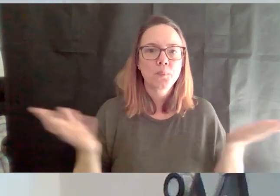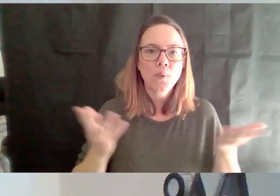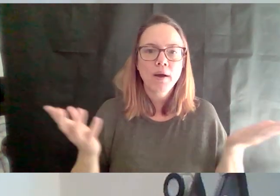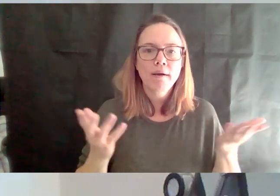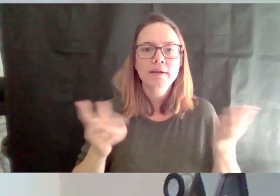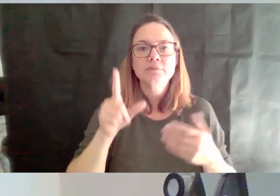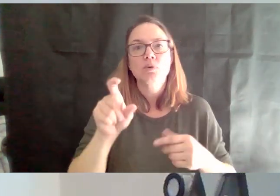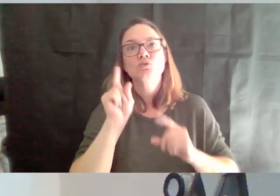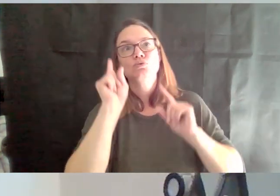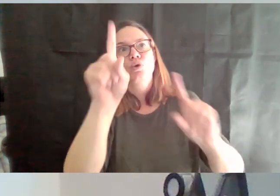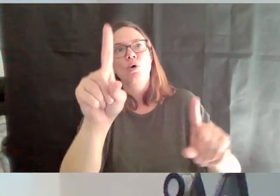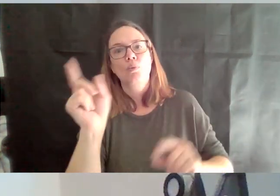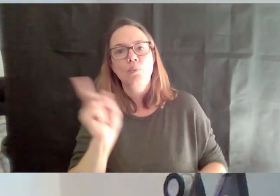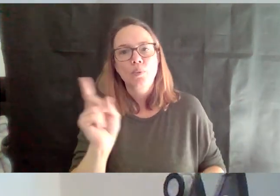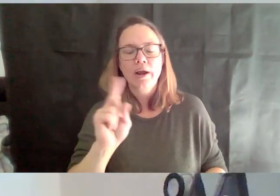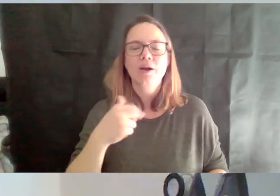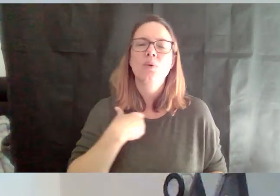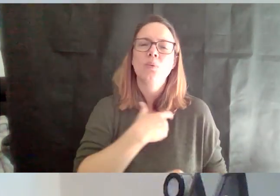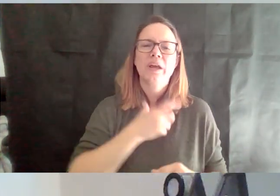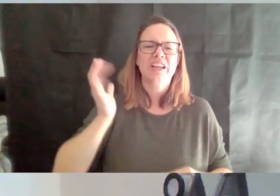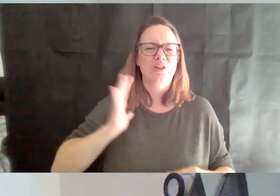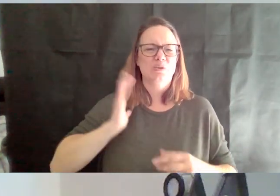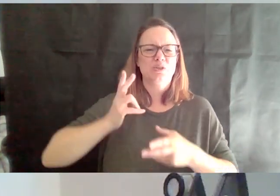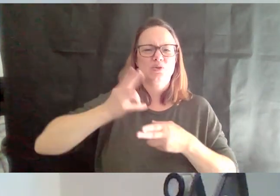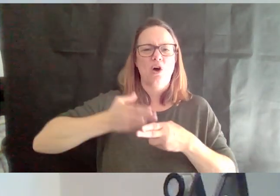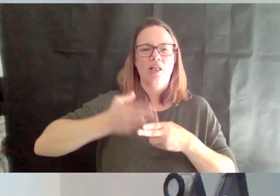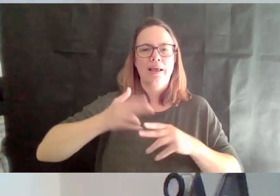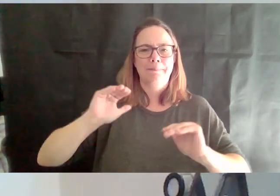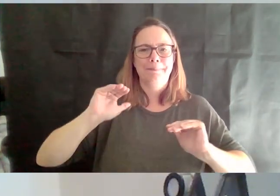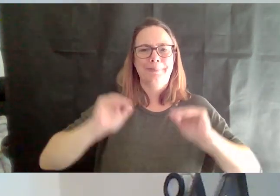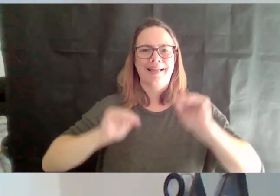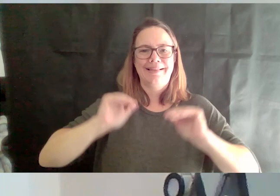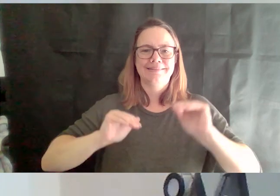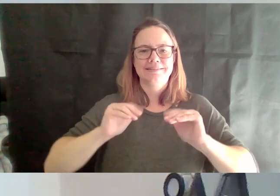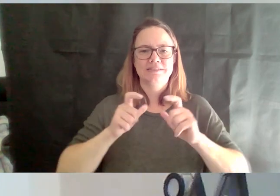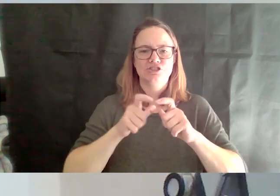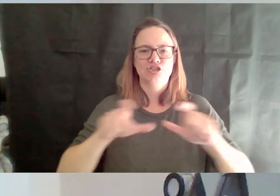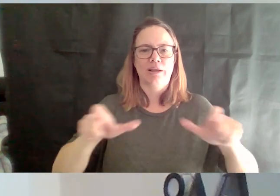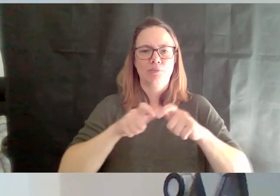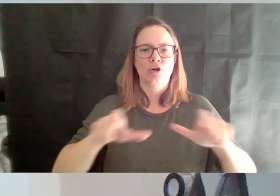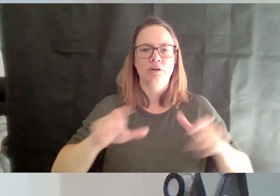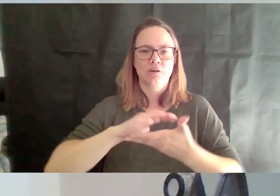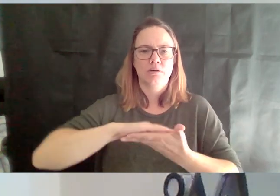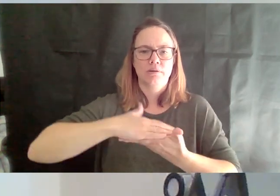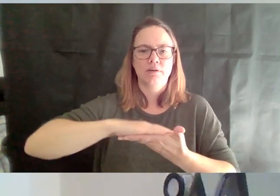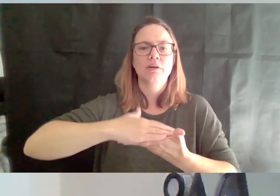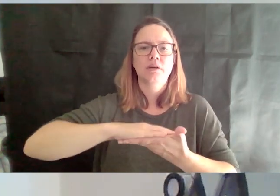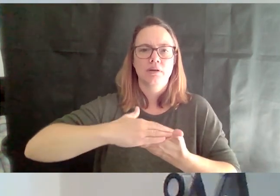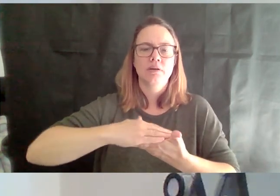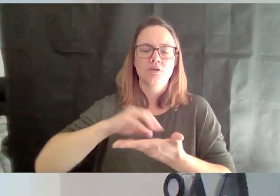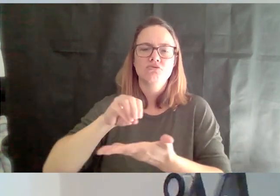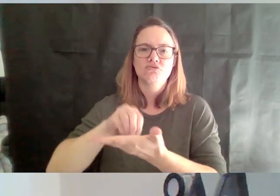Way back in the '80s, we called it balancing our checkbook. You should do that. Write it down.